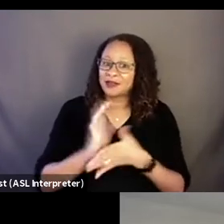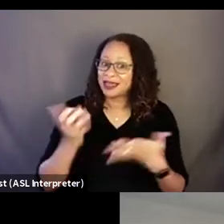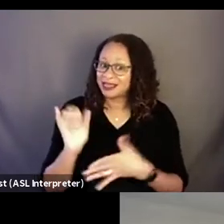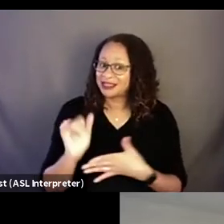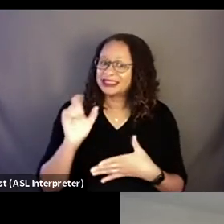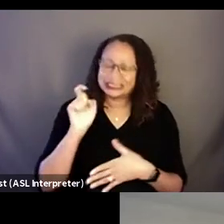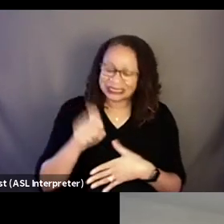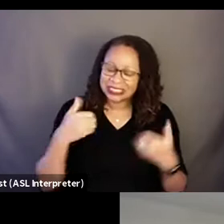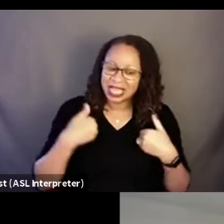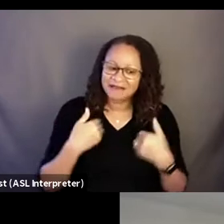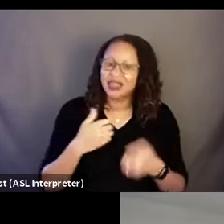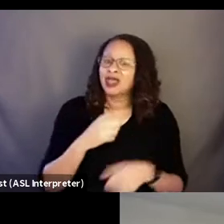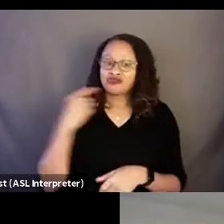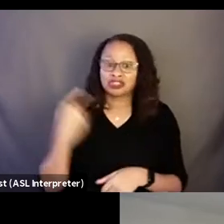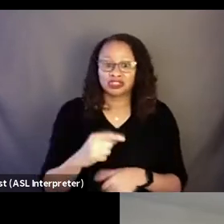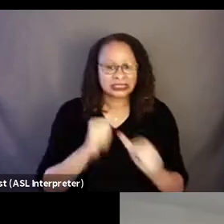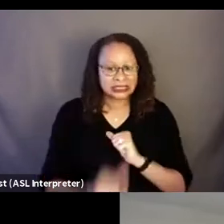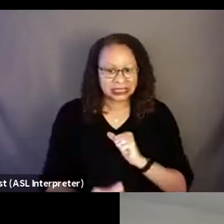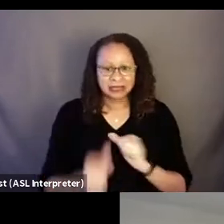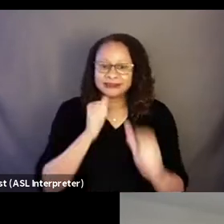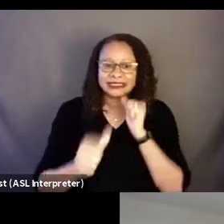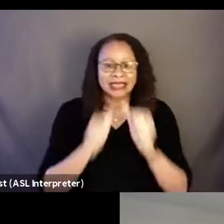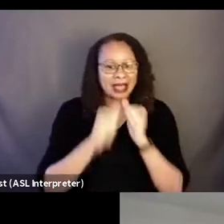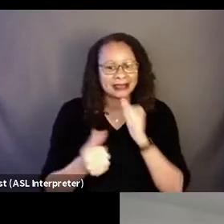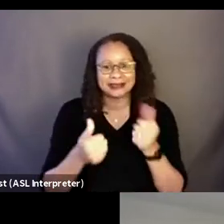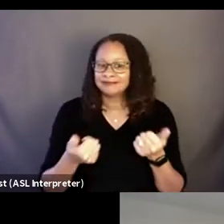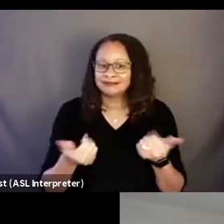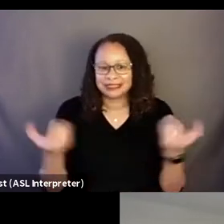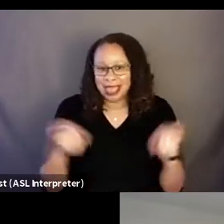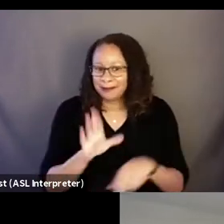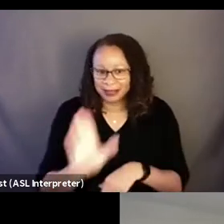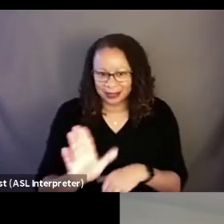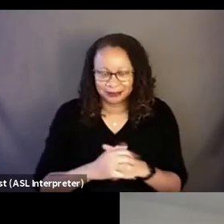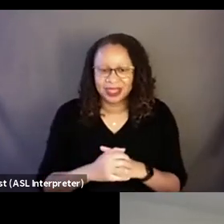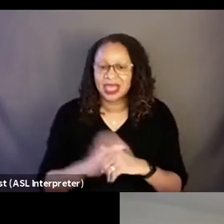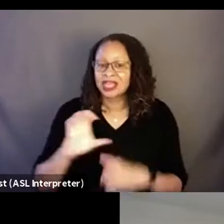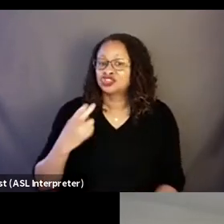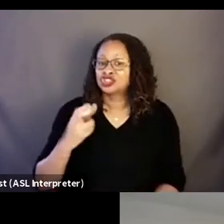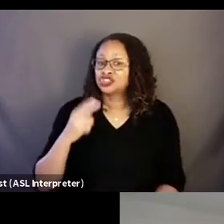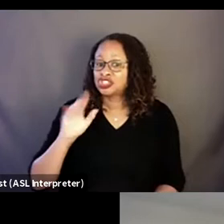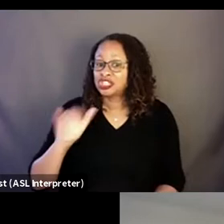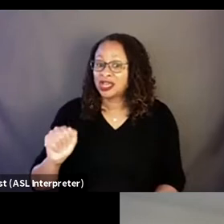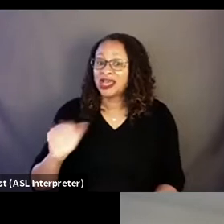Russia still denies that this is happening there and Chechnya, the Chechen leadership, still denies